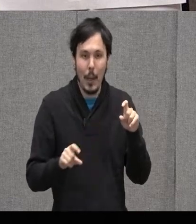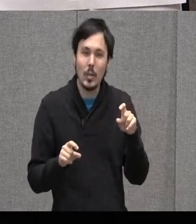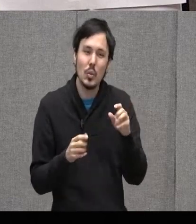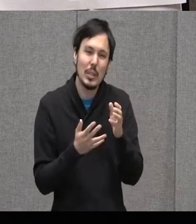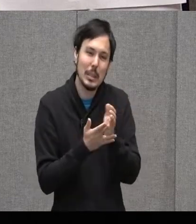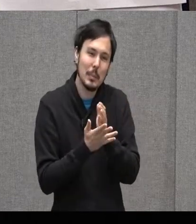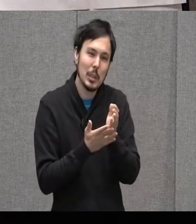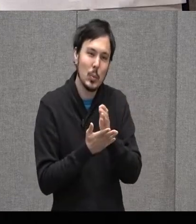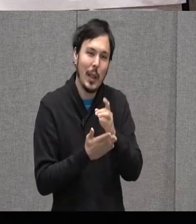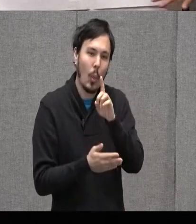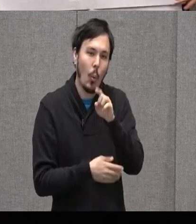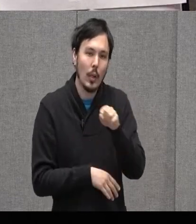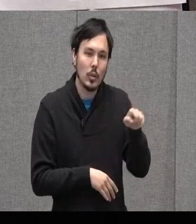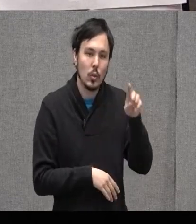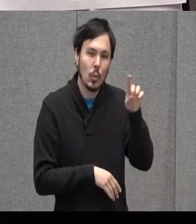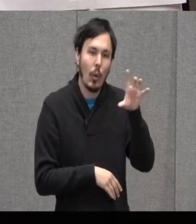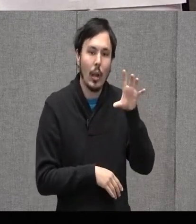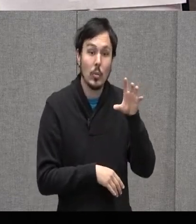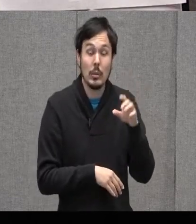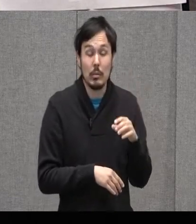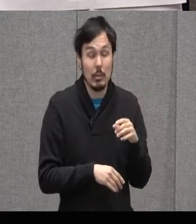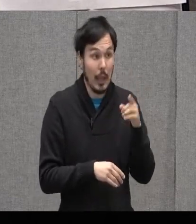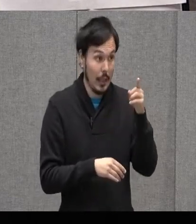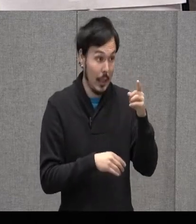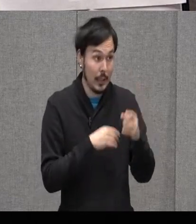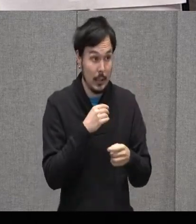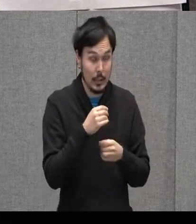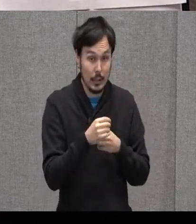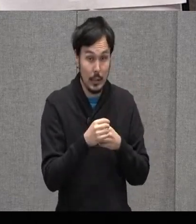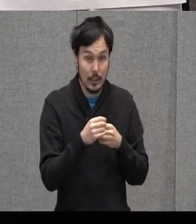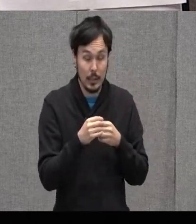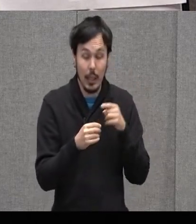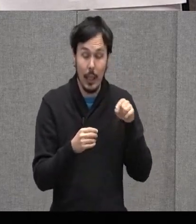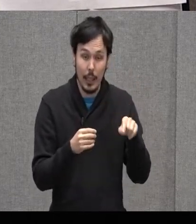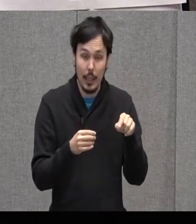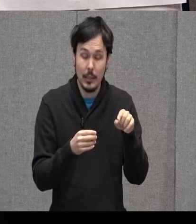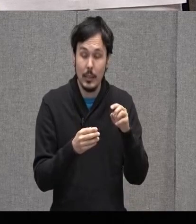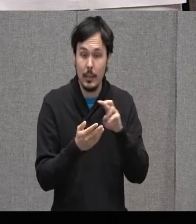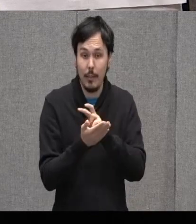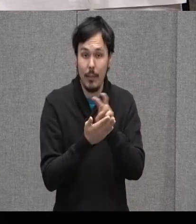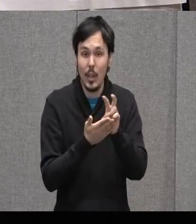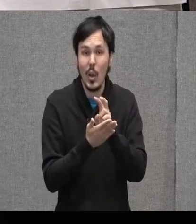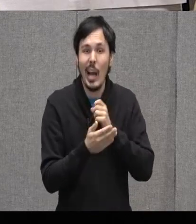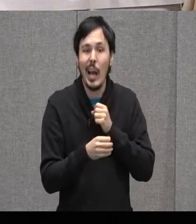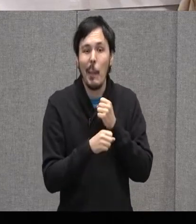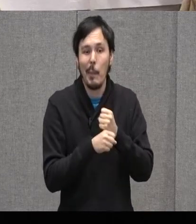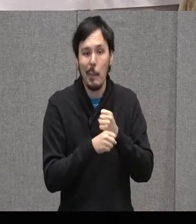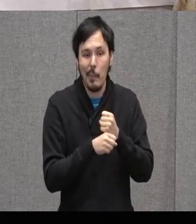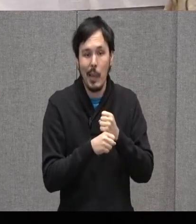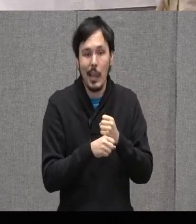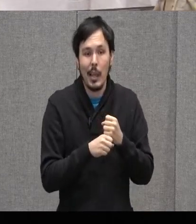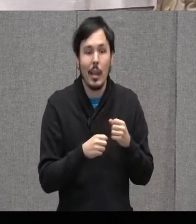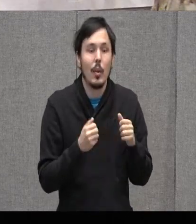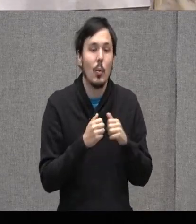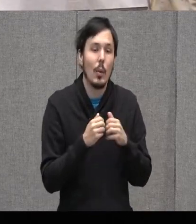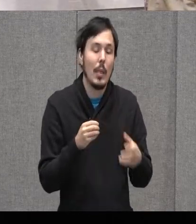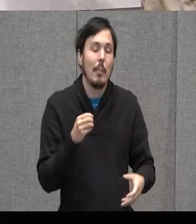And this week, I made some that are using the bottom half of our chart. So if we have 176,